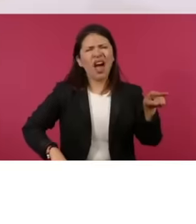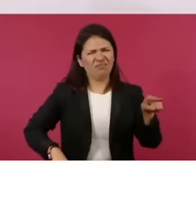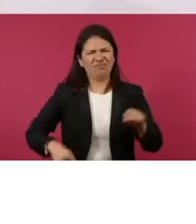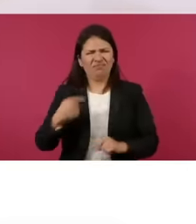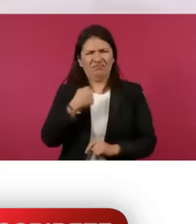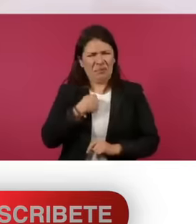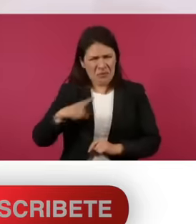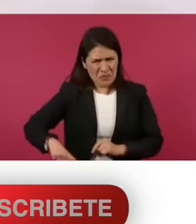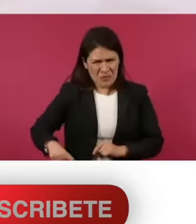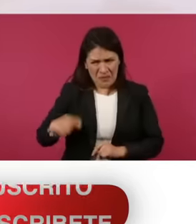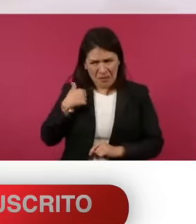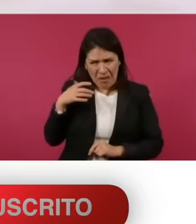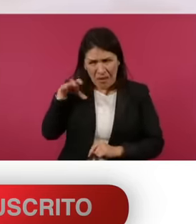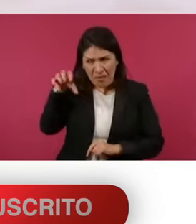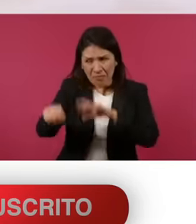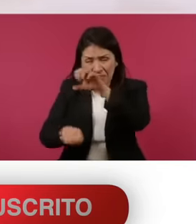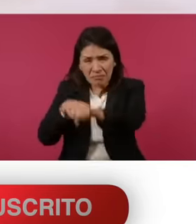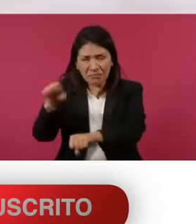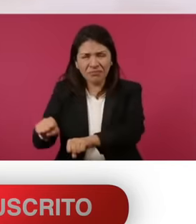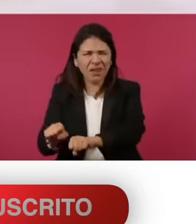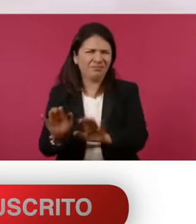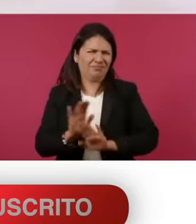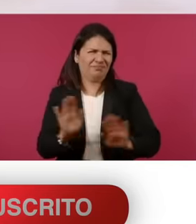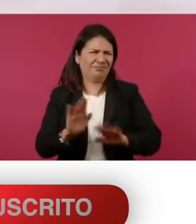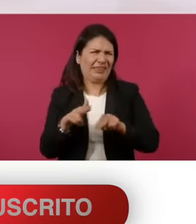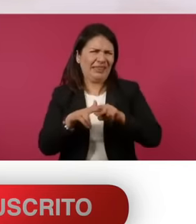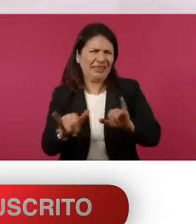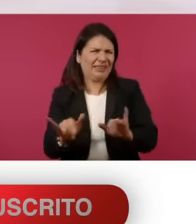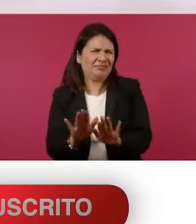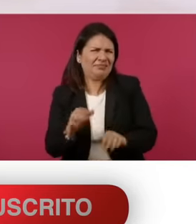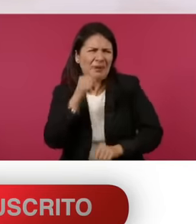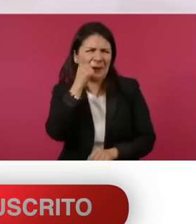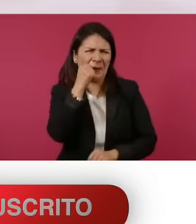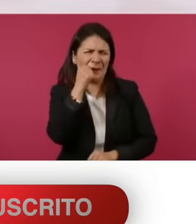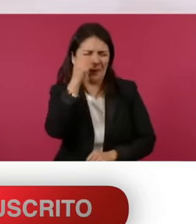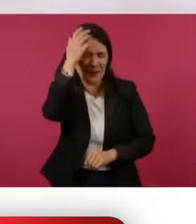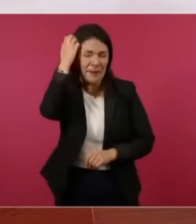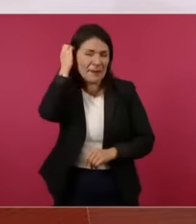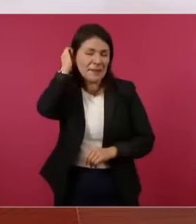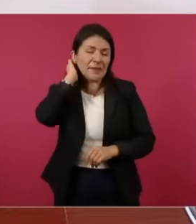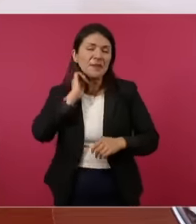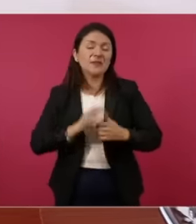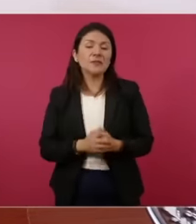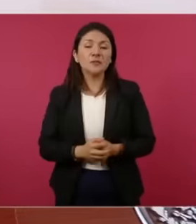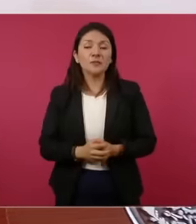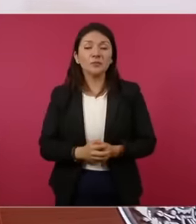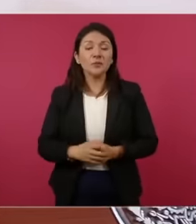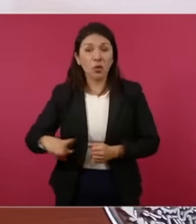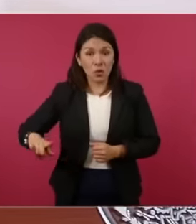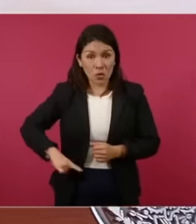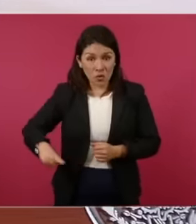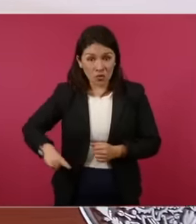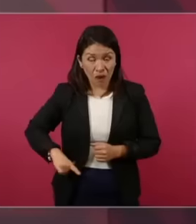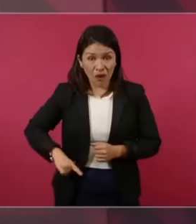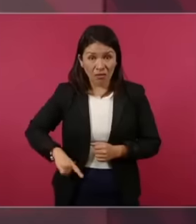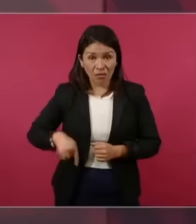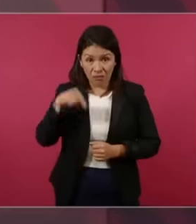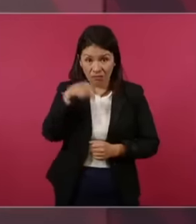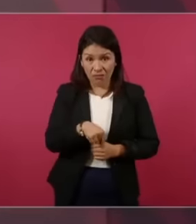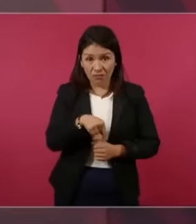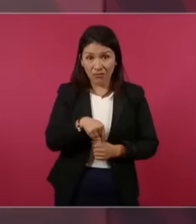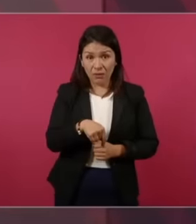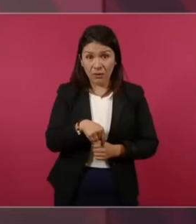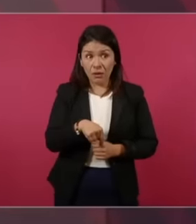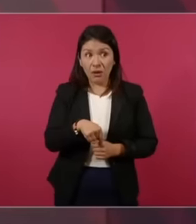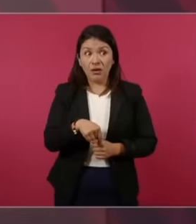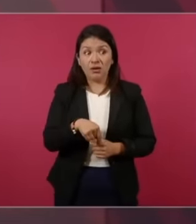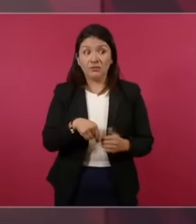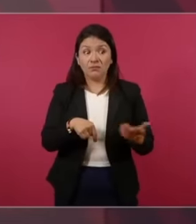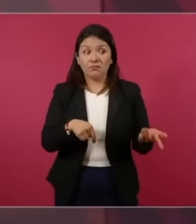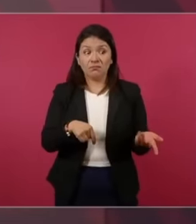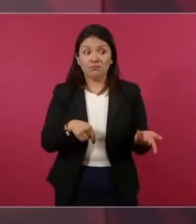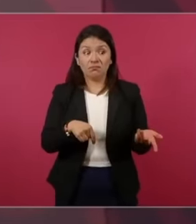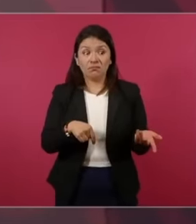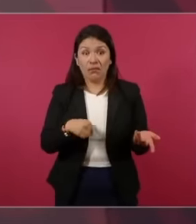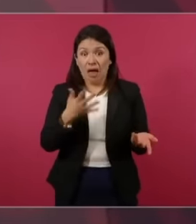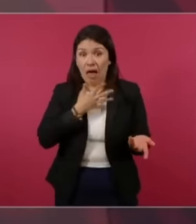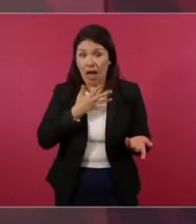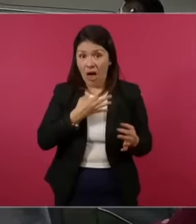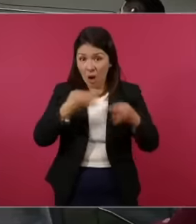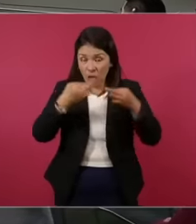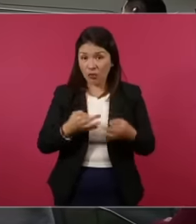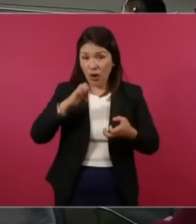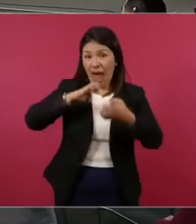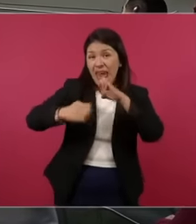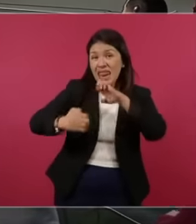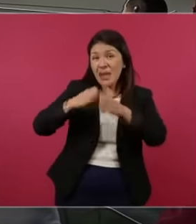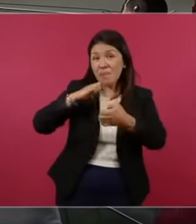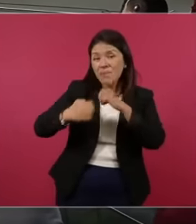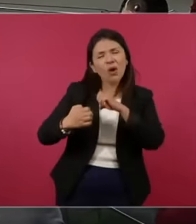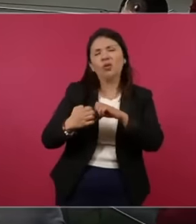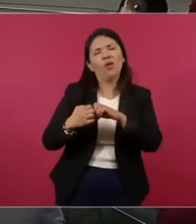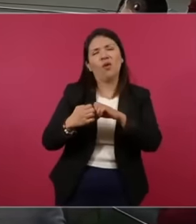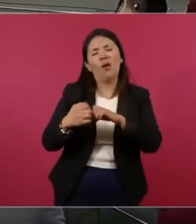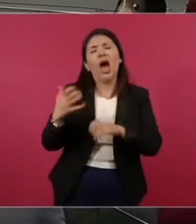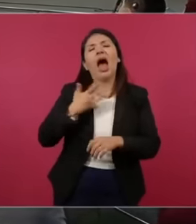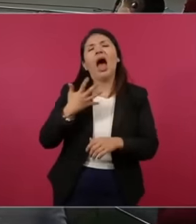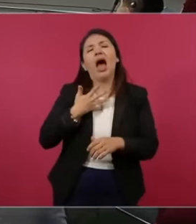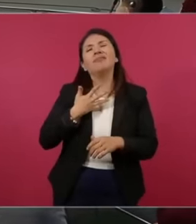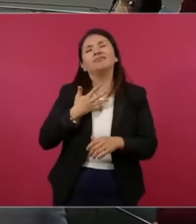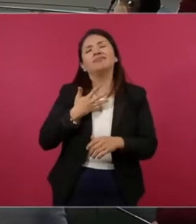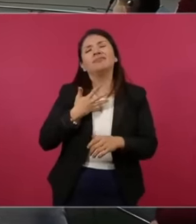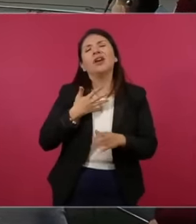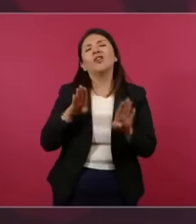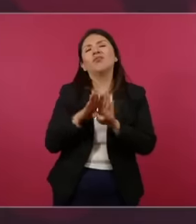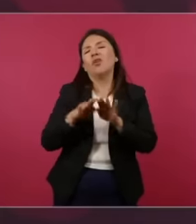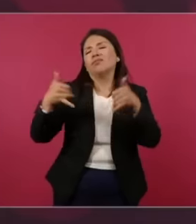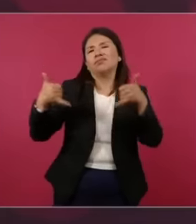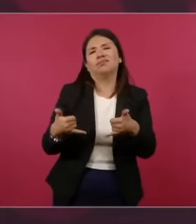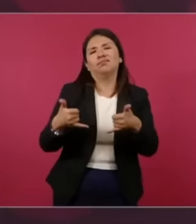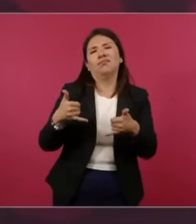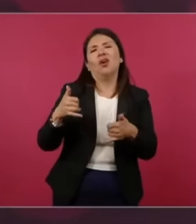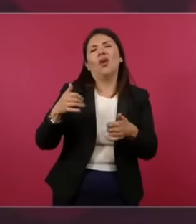anyone we don't have enemies we have adversaries and they are